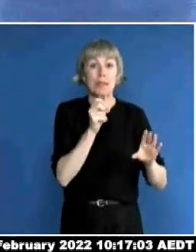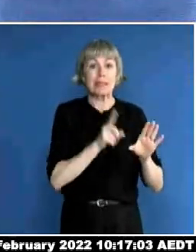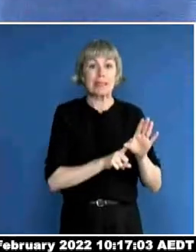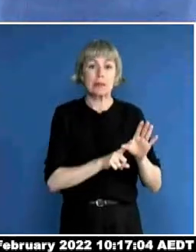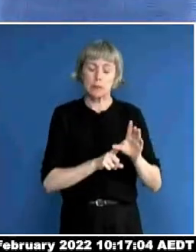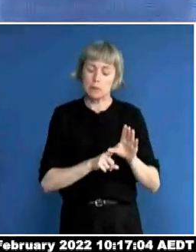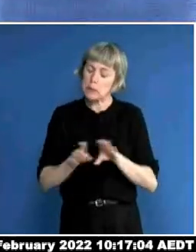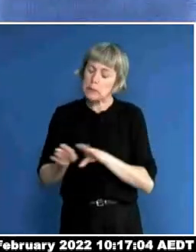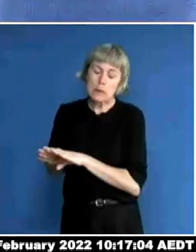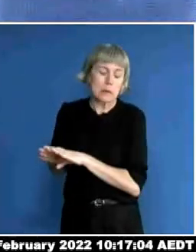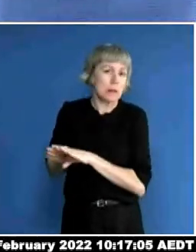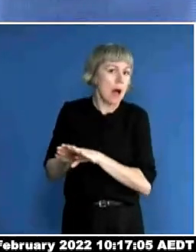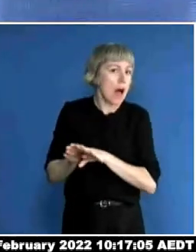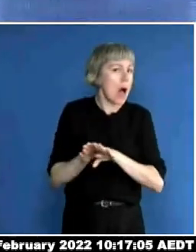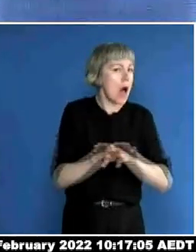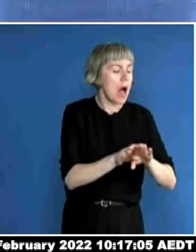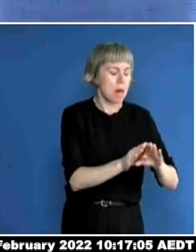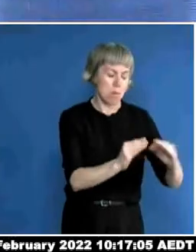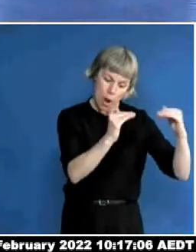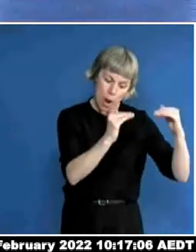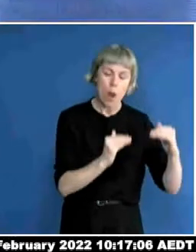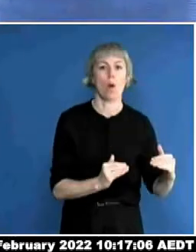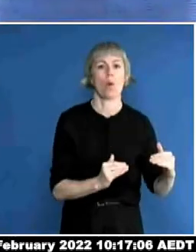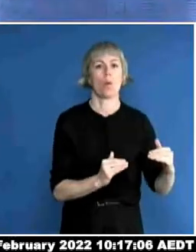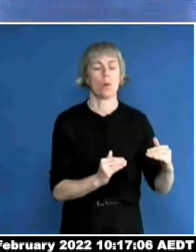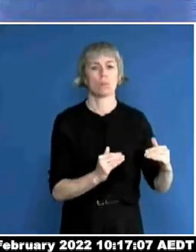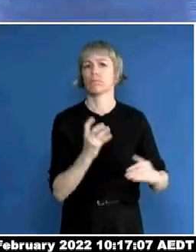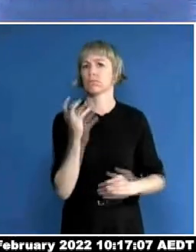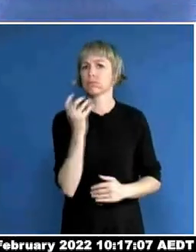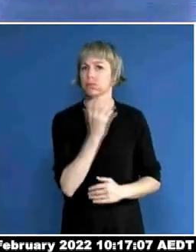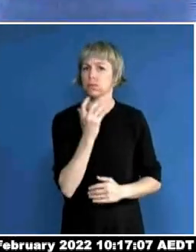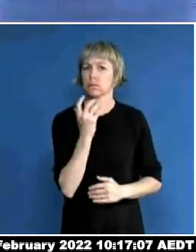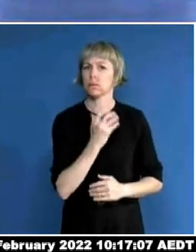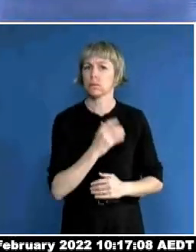In addition to the rates, the rates of unemployment are much higher for people with